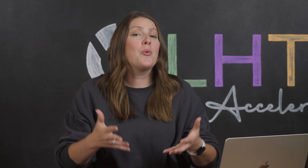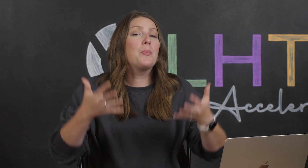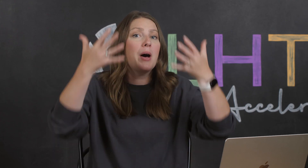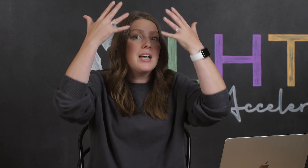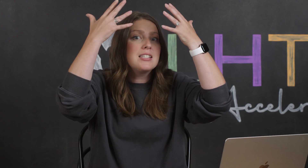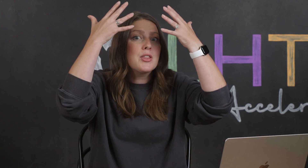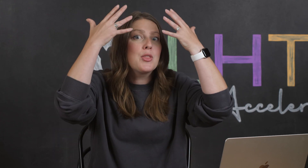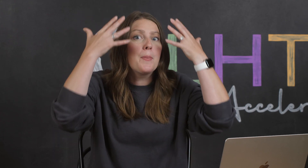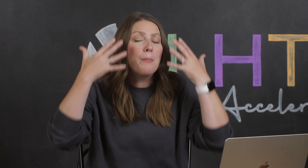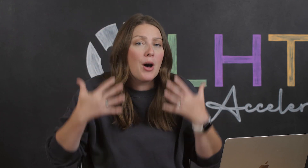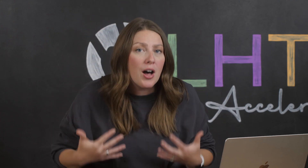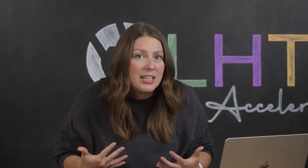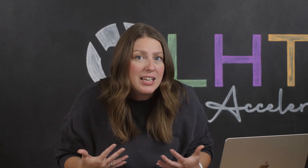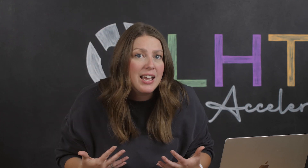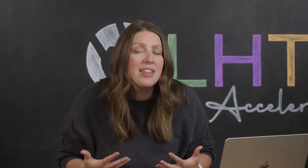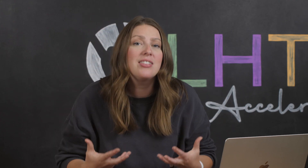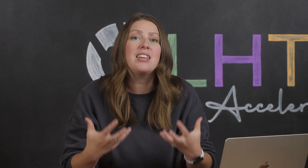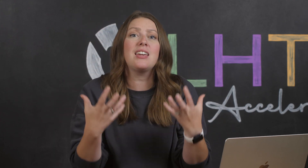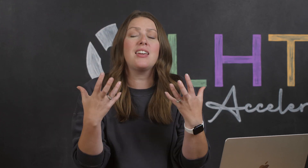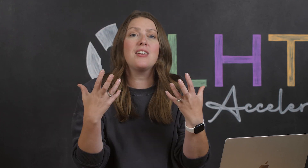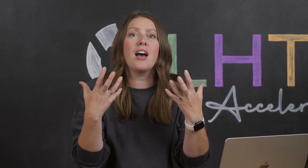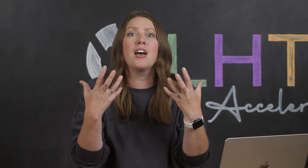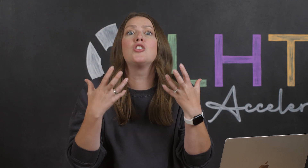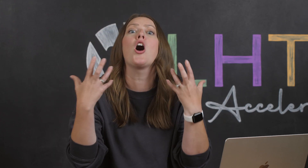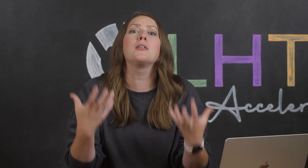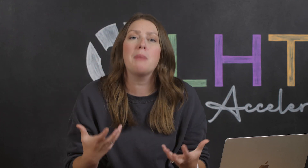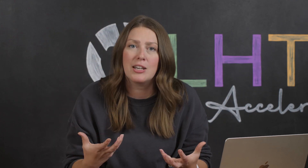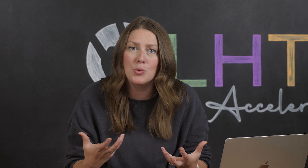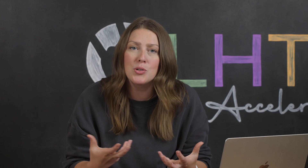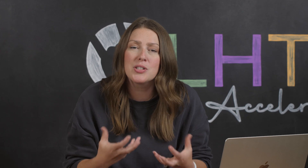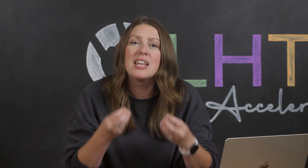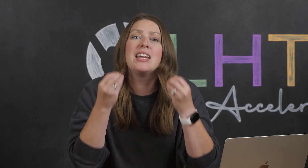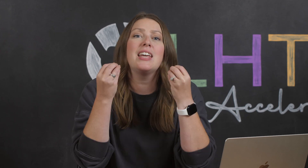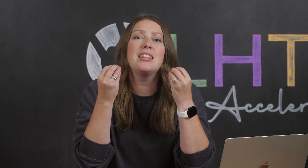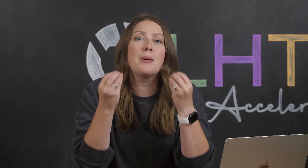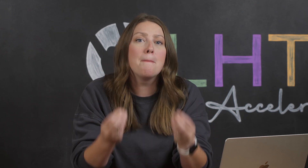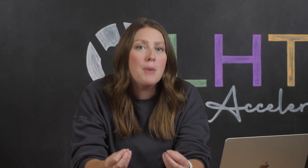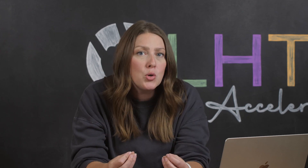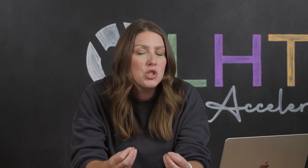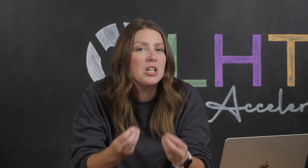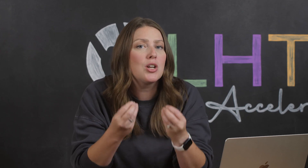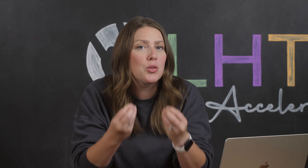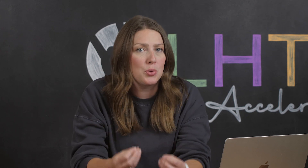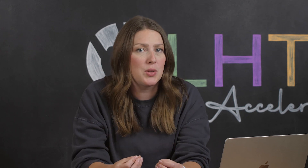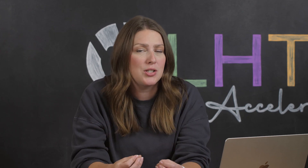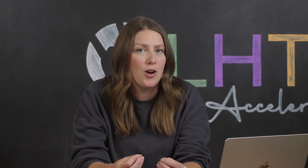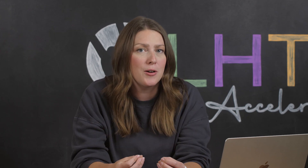but the body and the non-manuals and the emotion through this song.